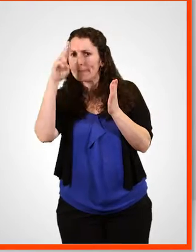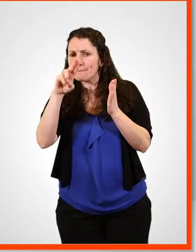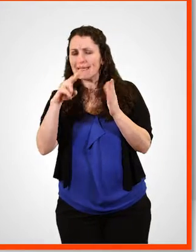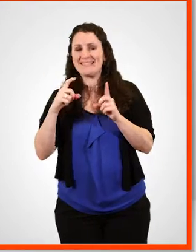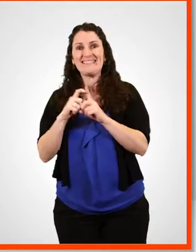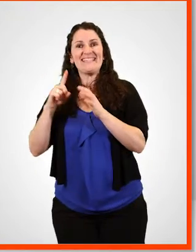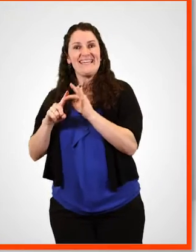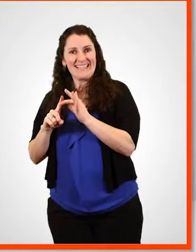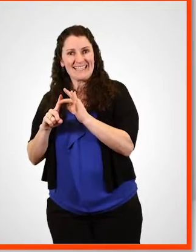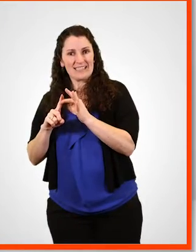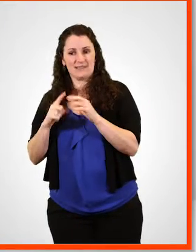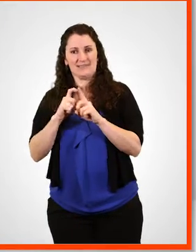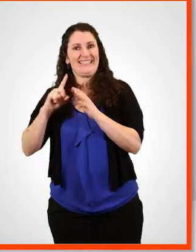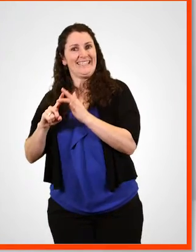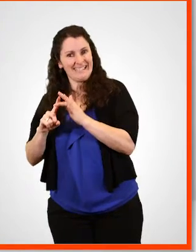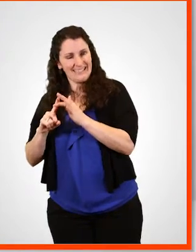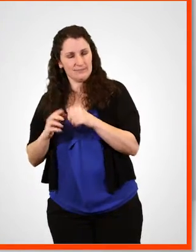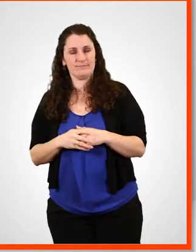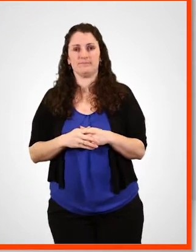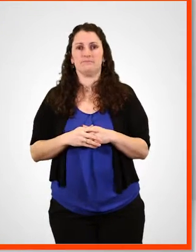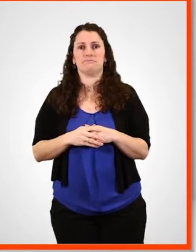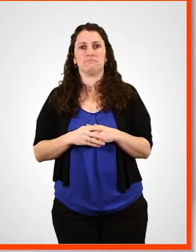there is the sound.